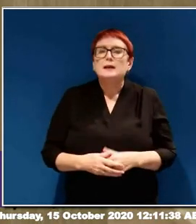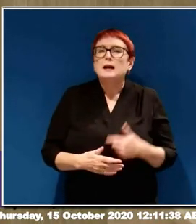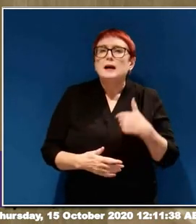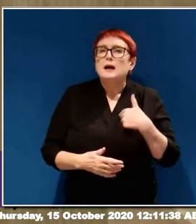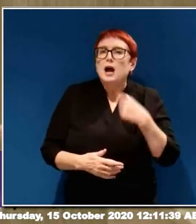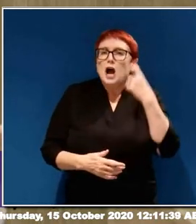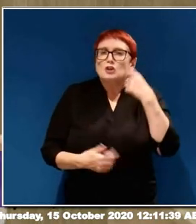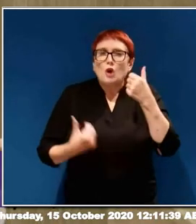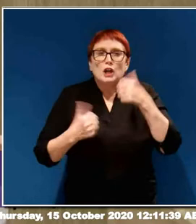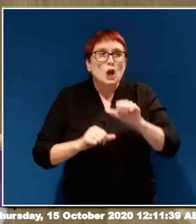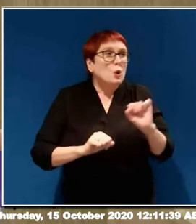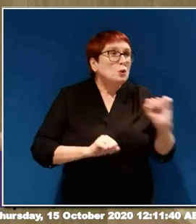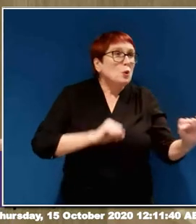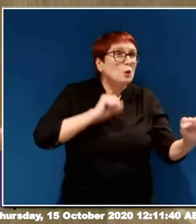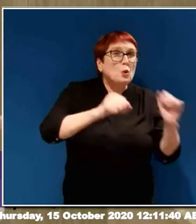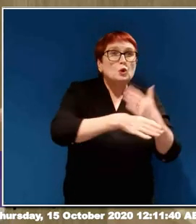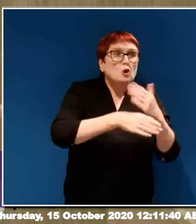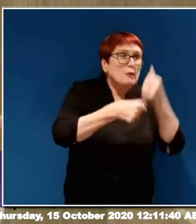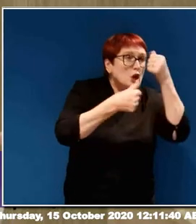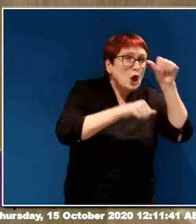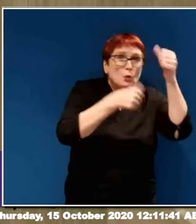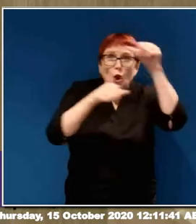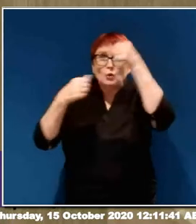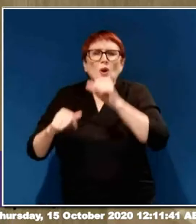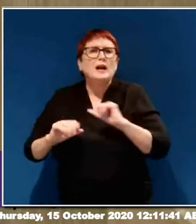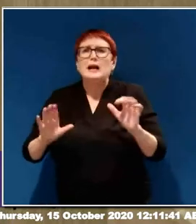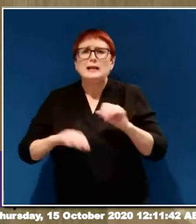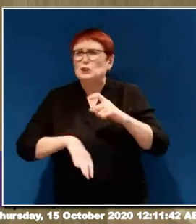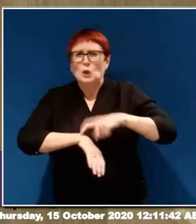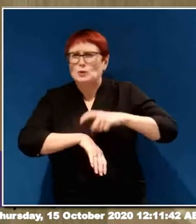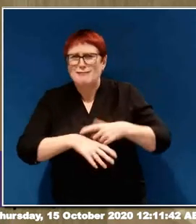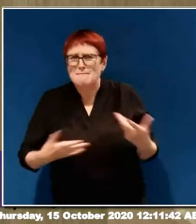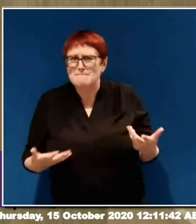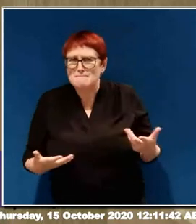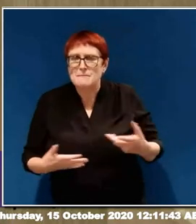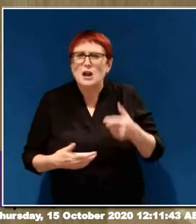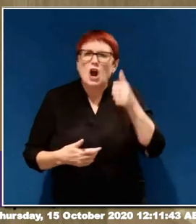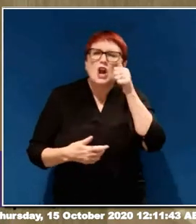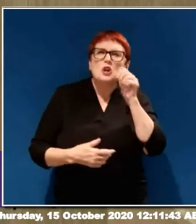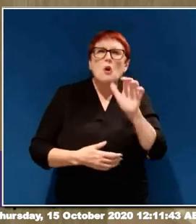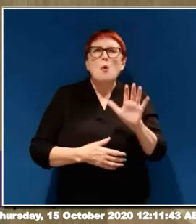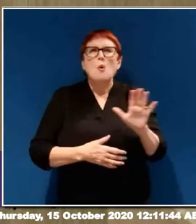I know roughly what they do and will speak with them if there is something